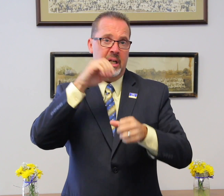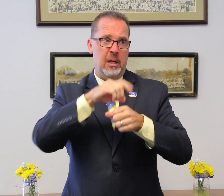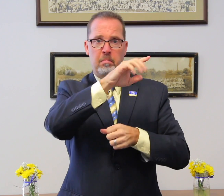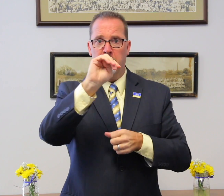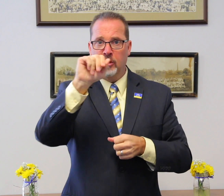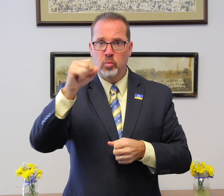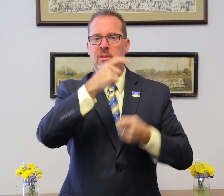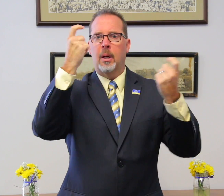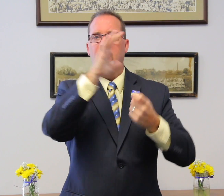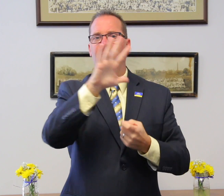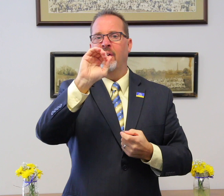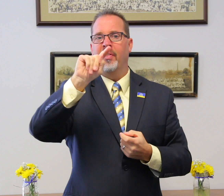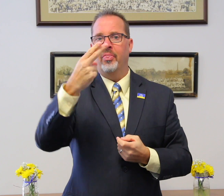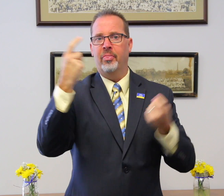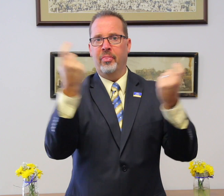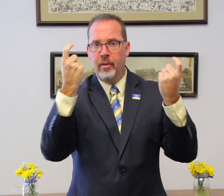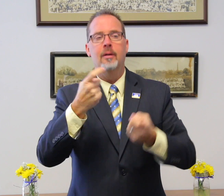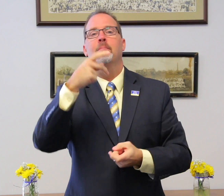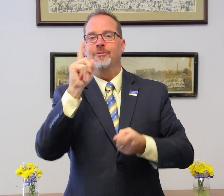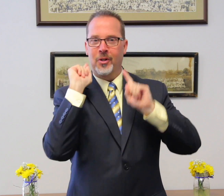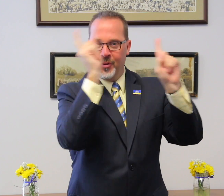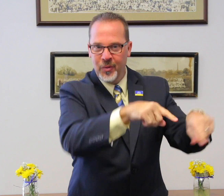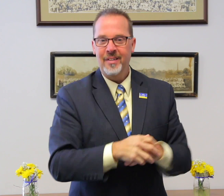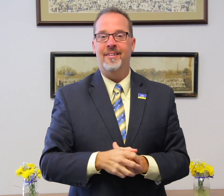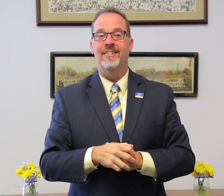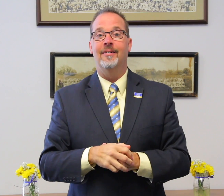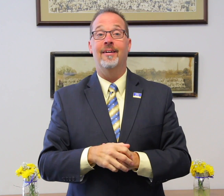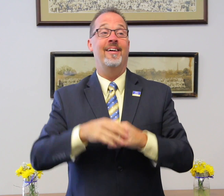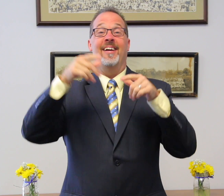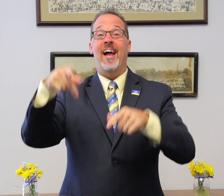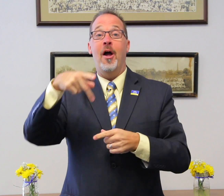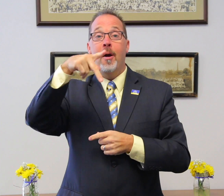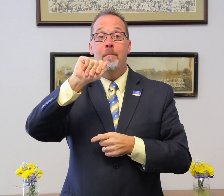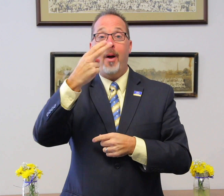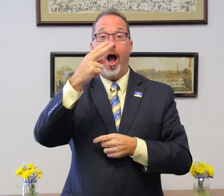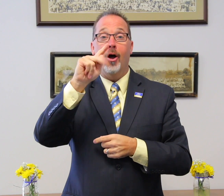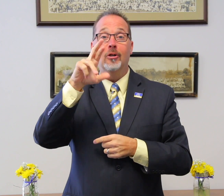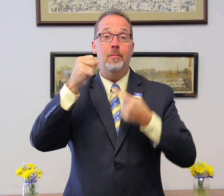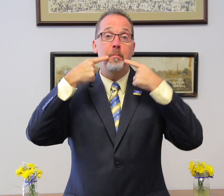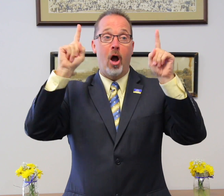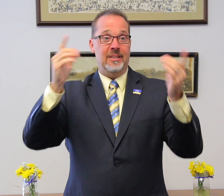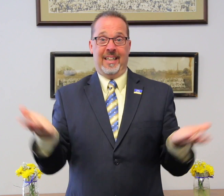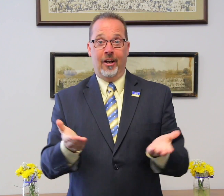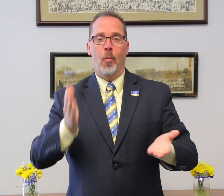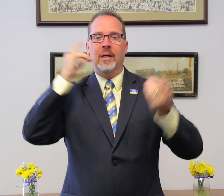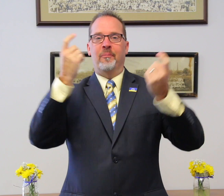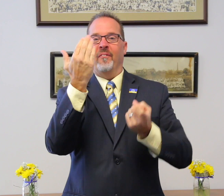Massachusetts is celebrating their 50th anniversary and PSD will be in attendance to support them as well. Locally, we have the PAHrtners agency